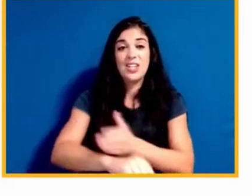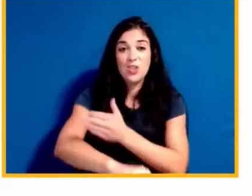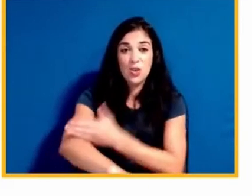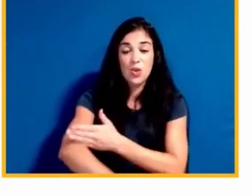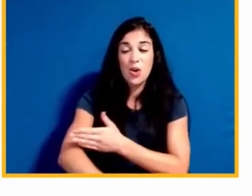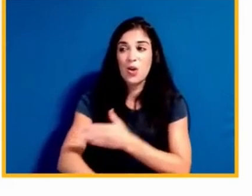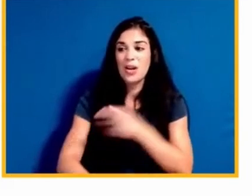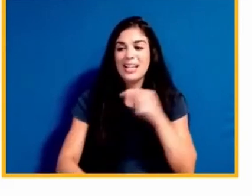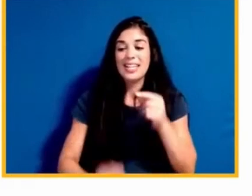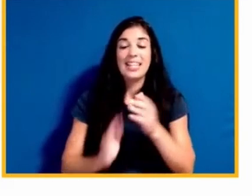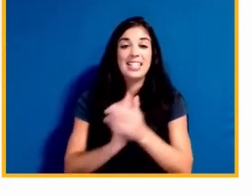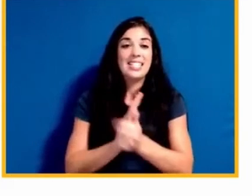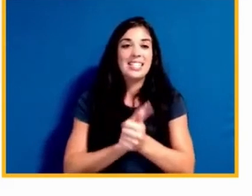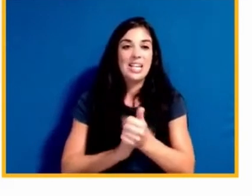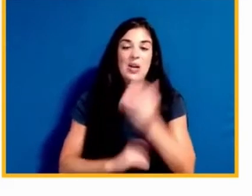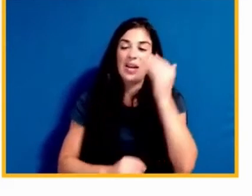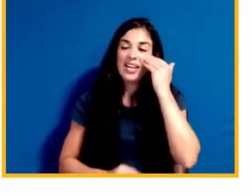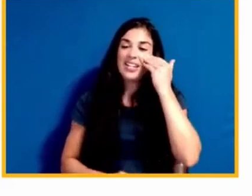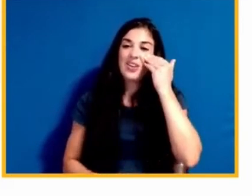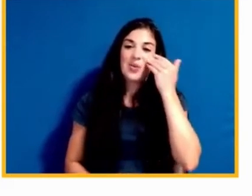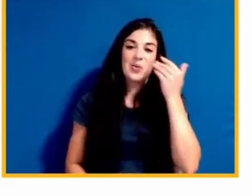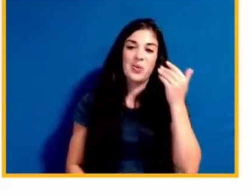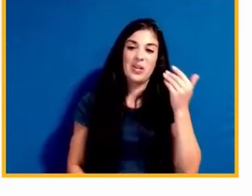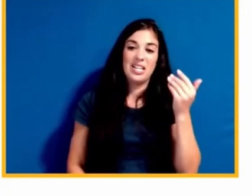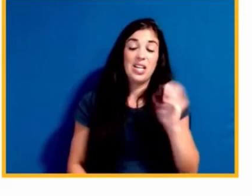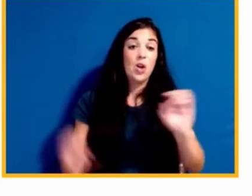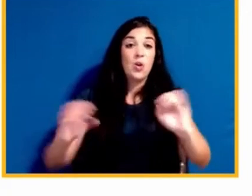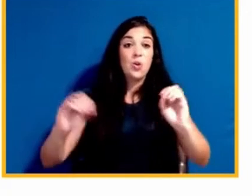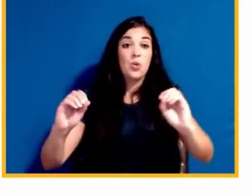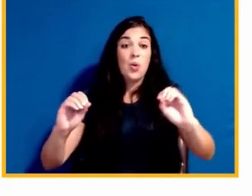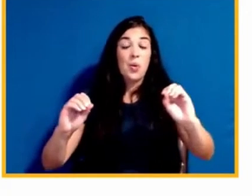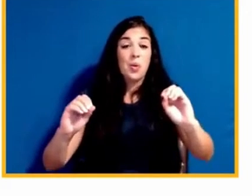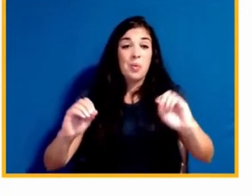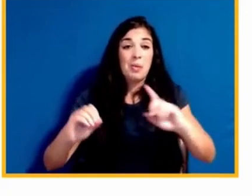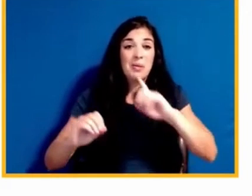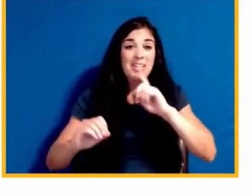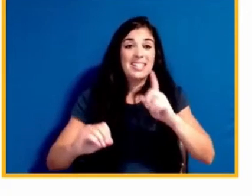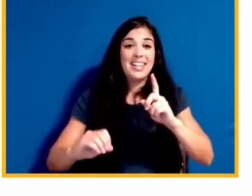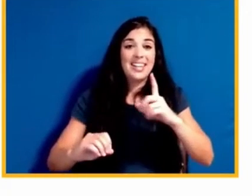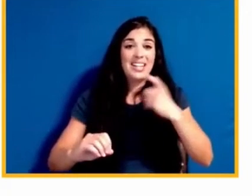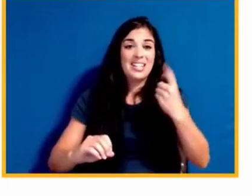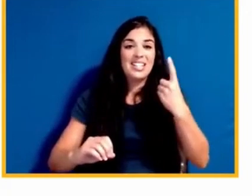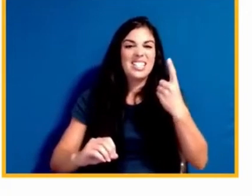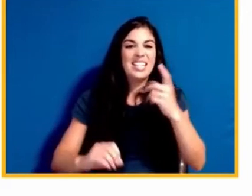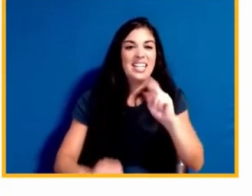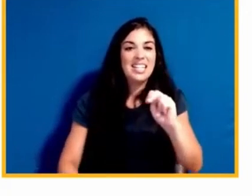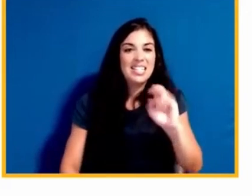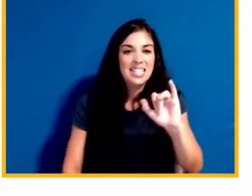that is just off to like, no one really, it's a niche thing, so the fact that